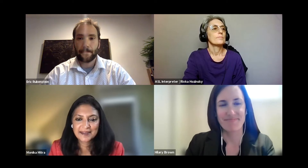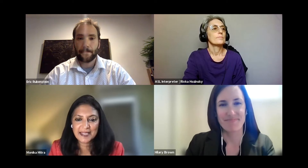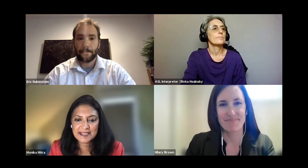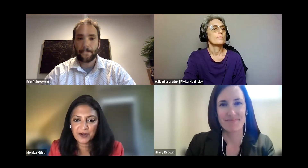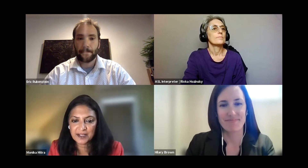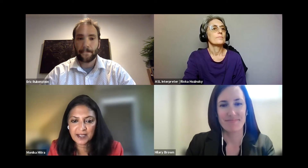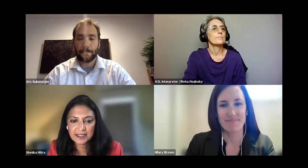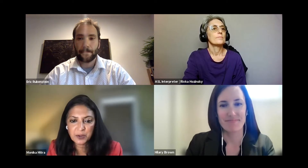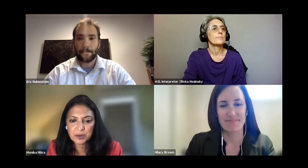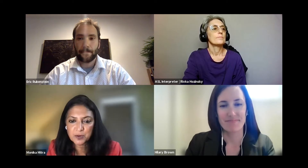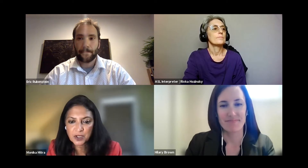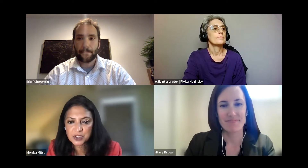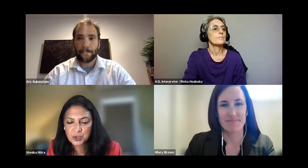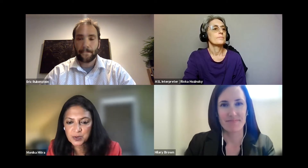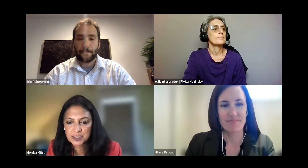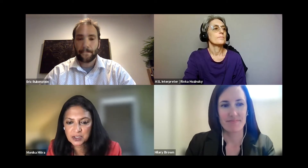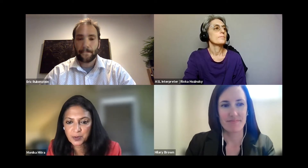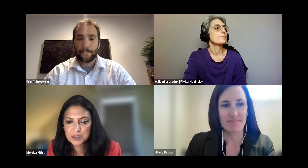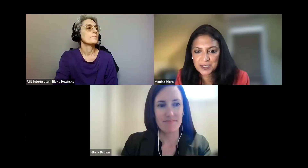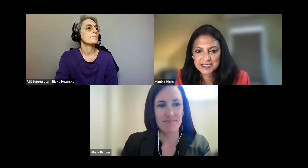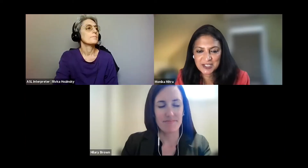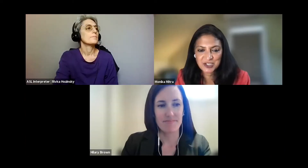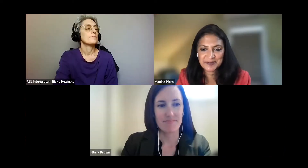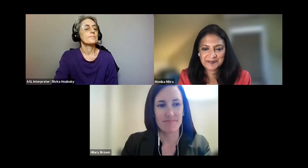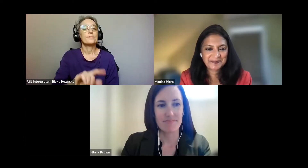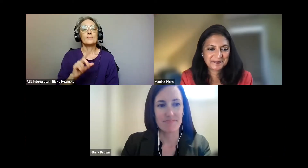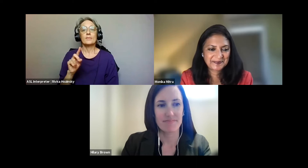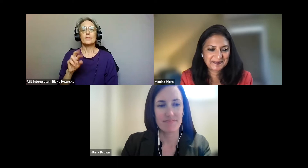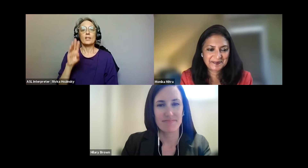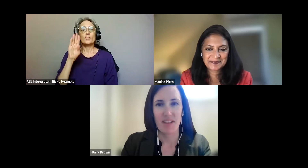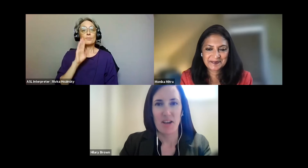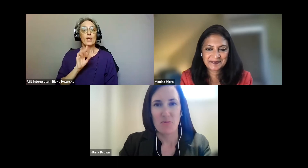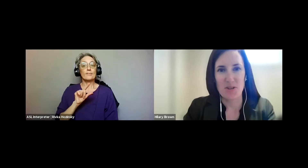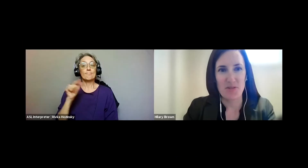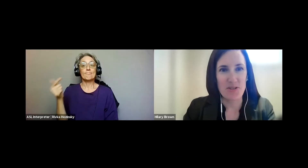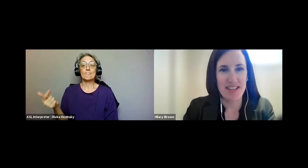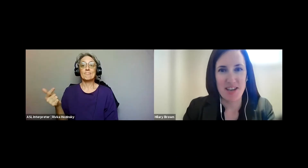Thanks Eric and I think we’re going to move on to Dr. Brown’s presentation. >> [DR. HILARY BROWN:] Wonderful! Thank you